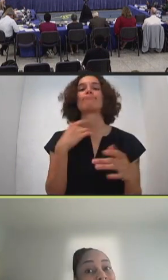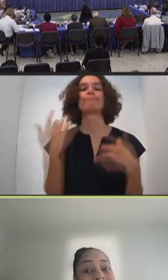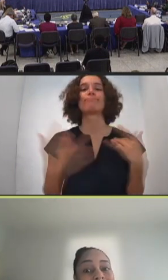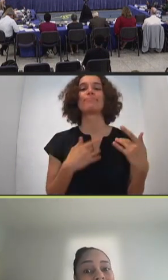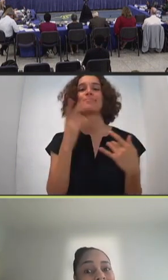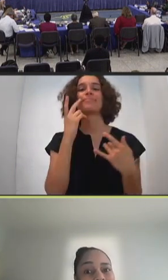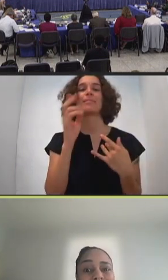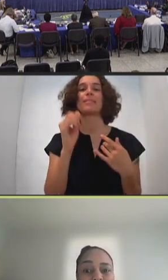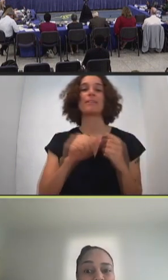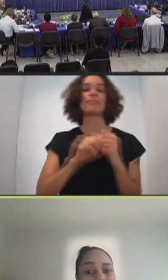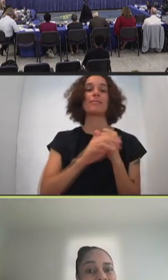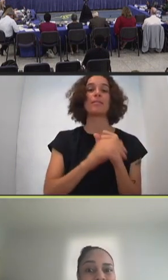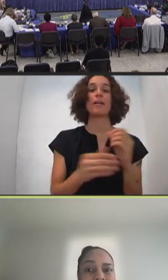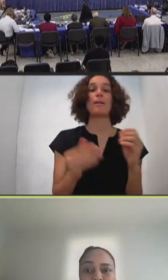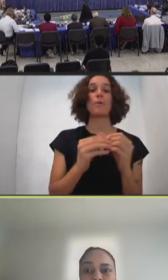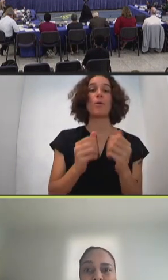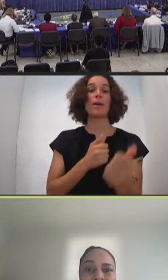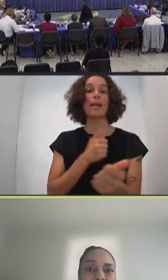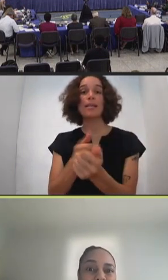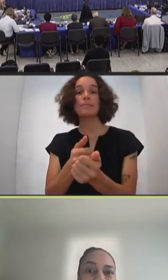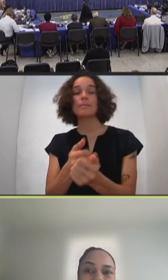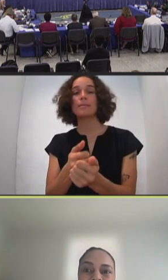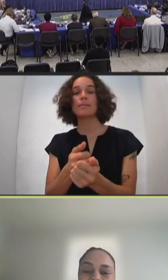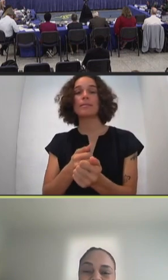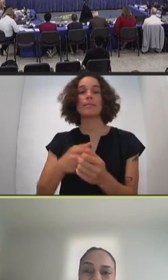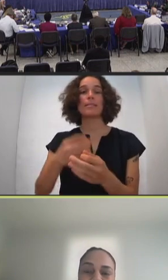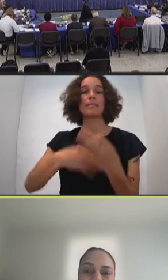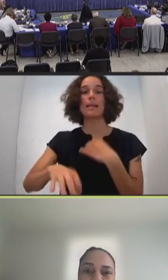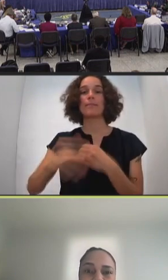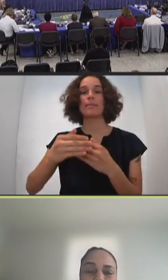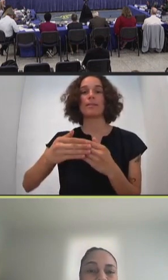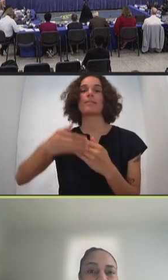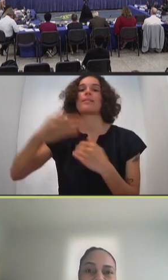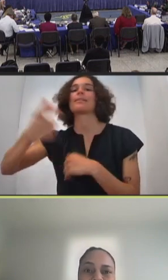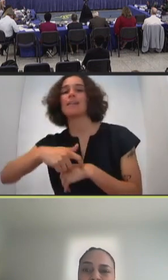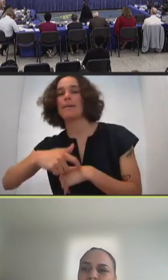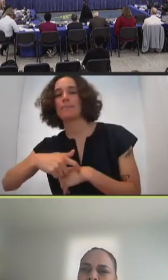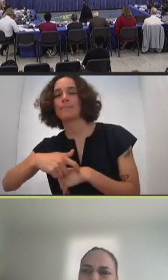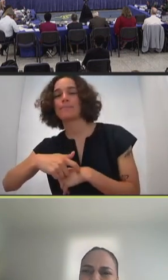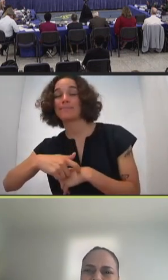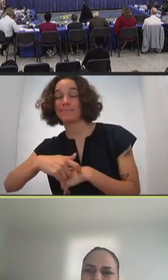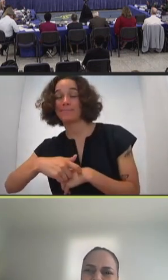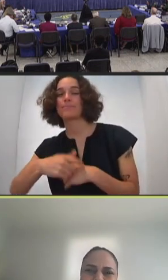less 'Catch you next time,'" right? We don't want these viruses to rob us of our